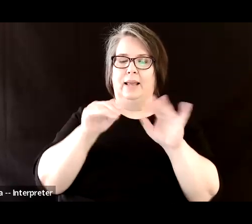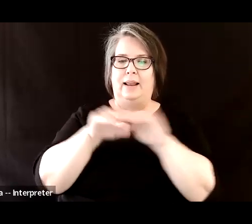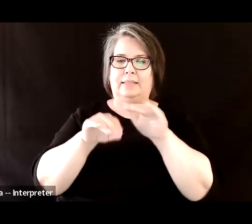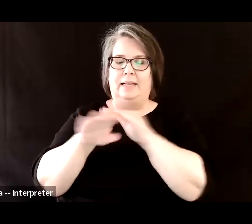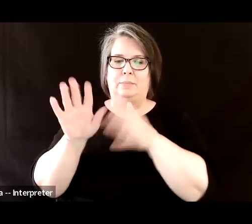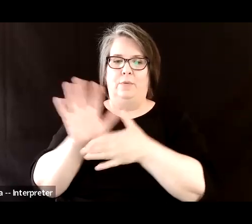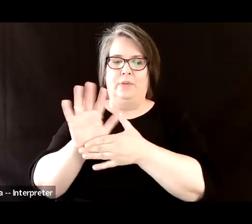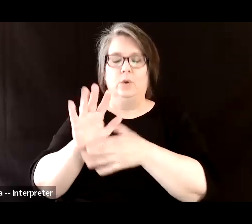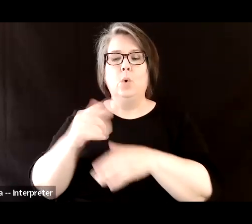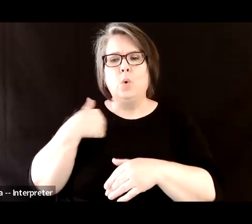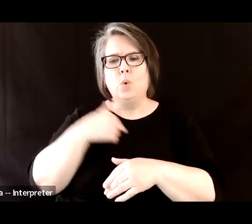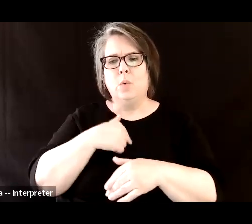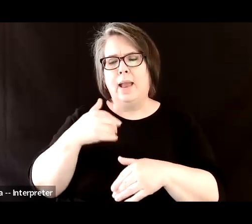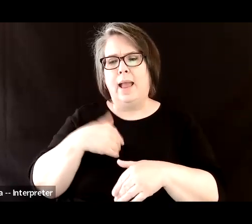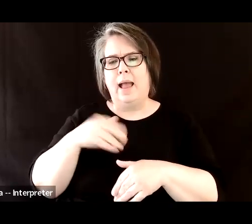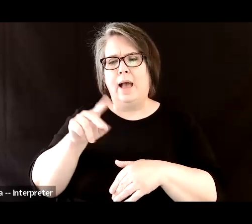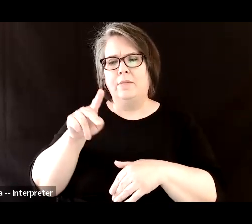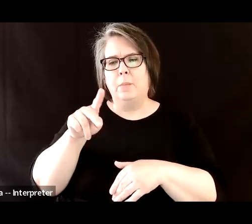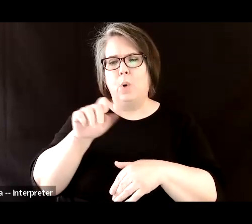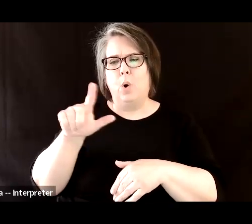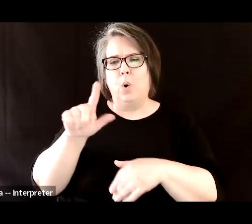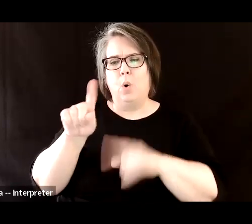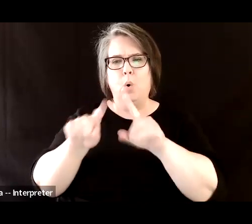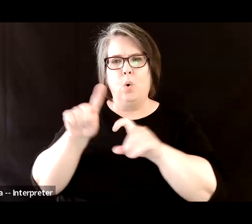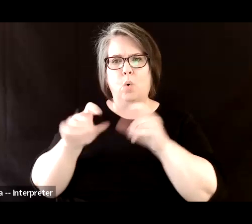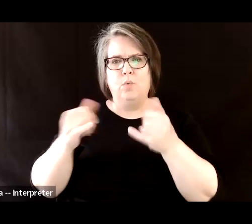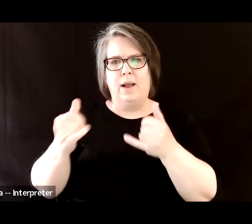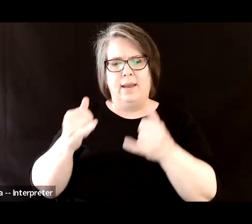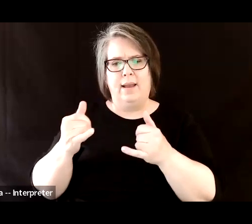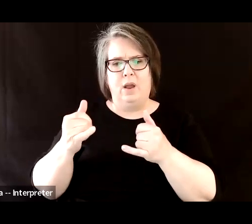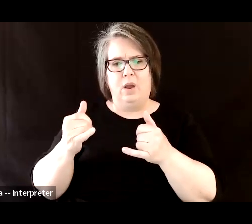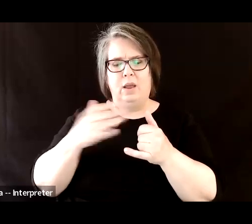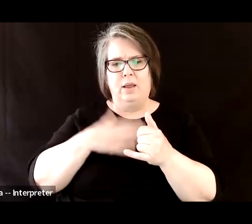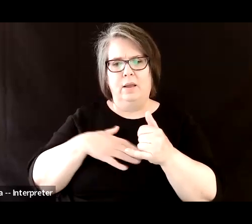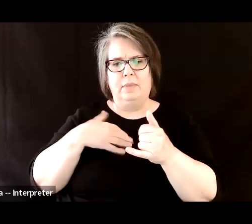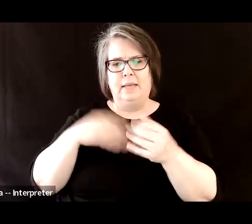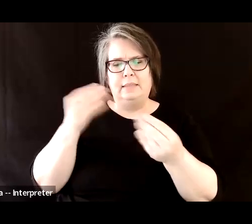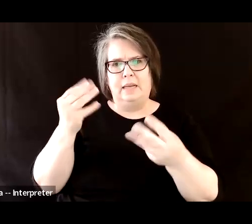right now. If you haven't already, please respond to let us know which caption demos you would like to